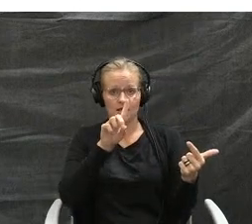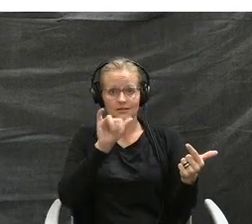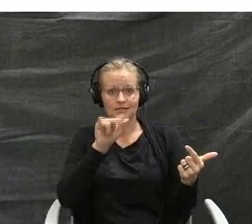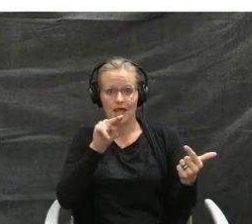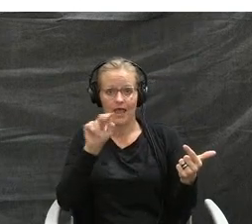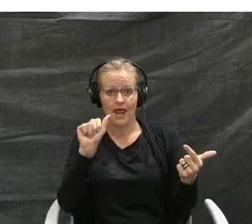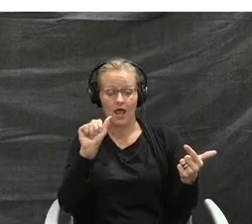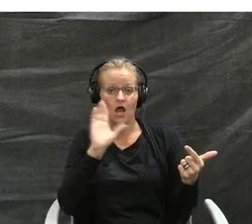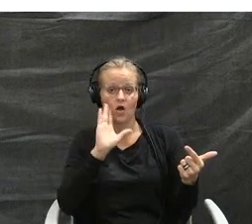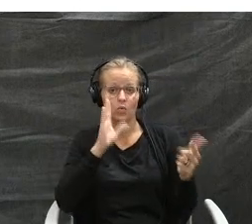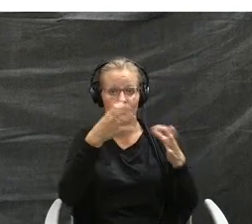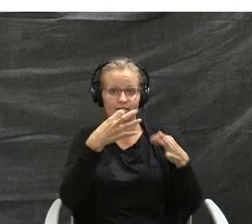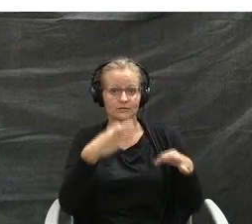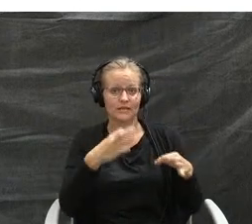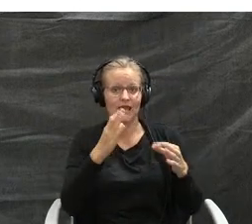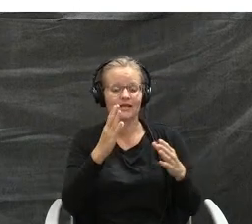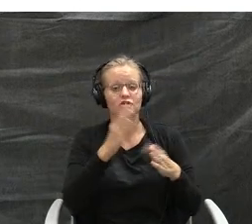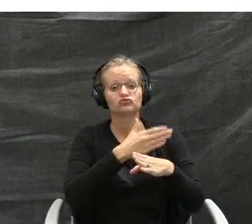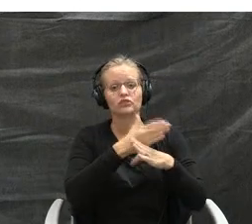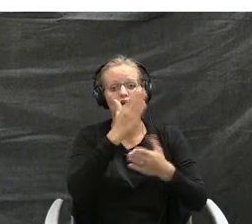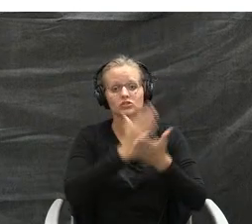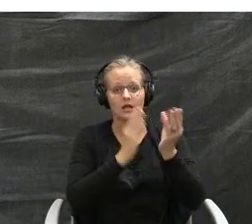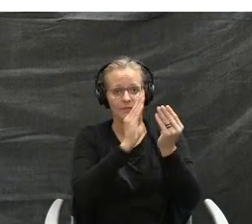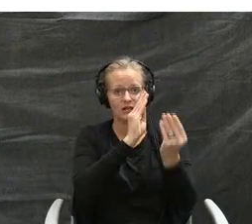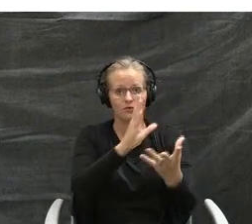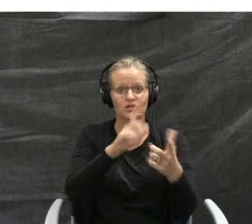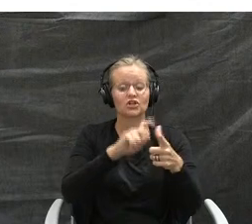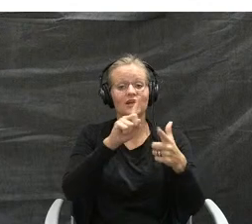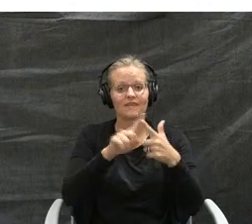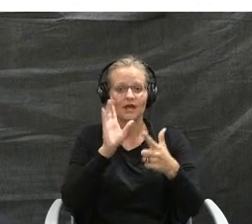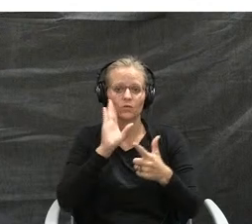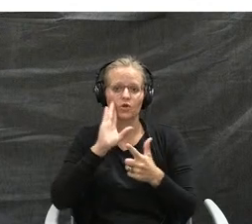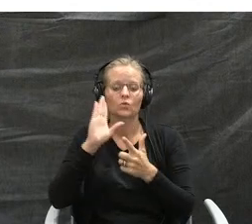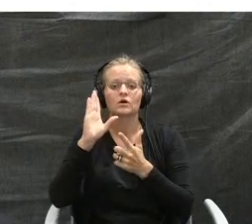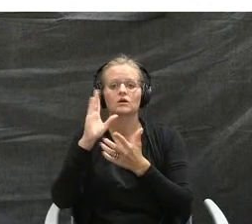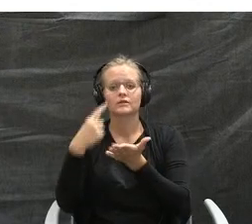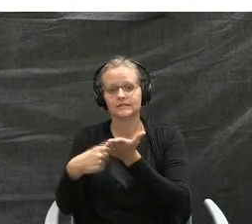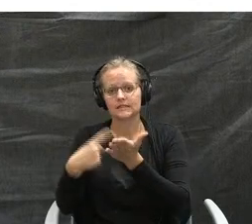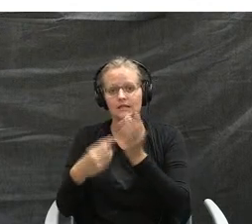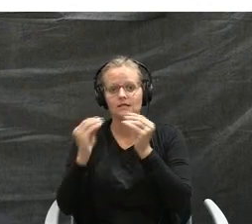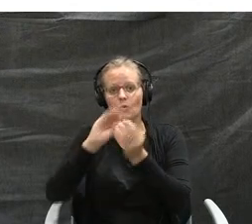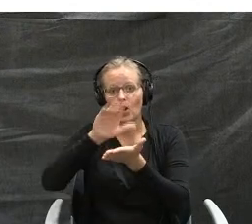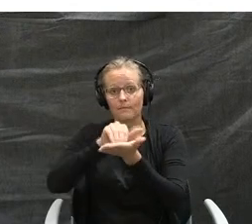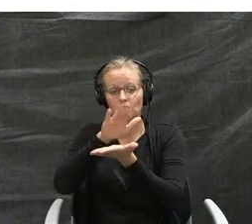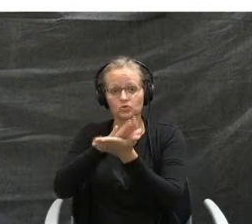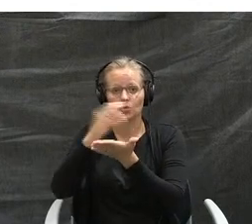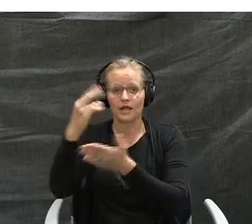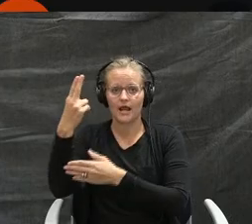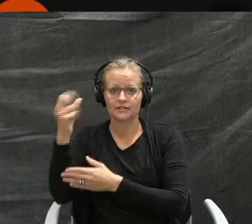we'll move on and talk about the middle school and high school. Thank you, Diana, thank you.